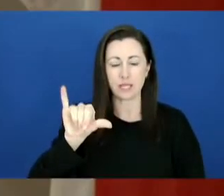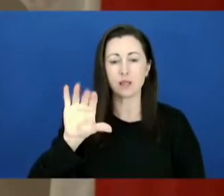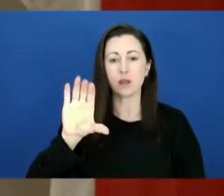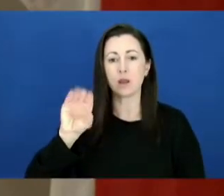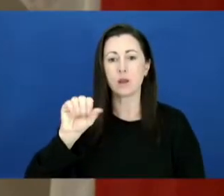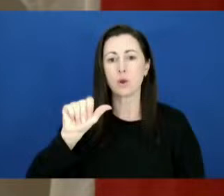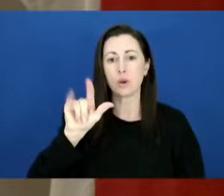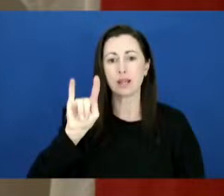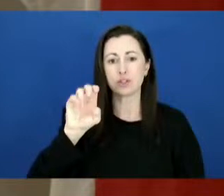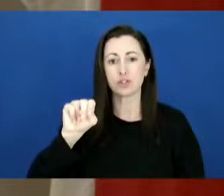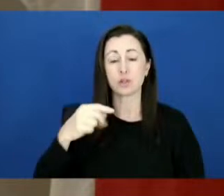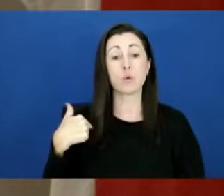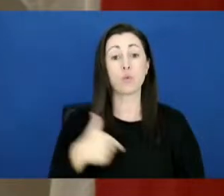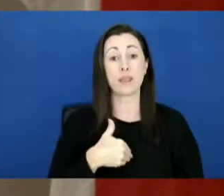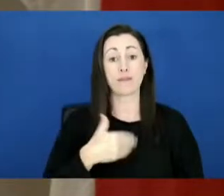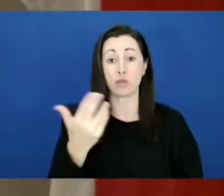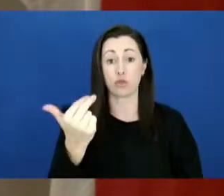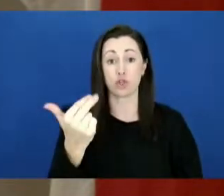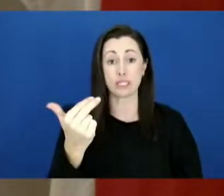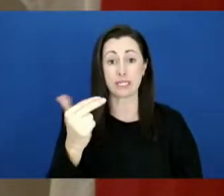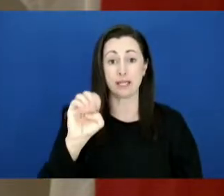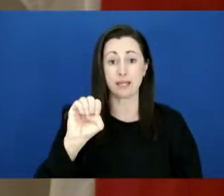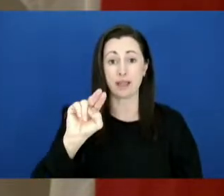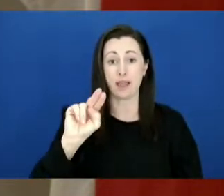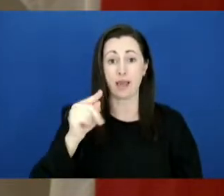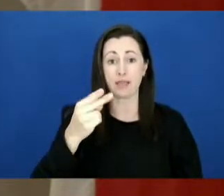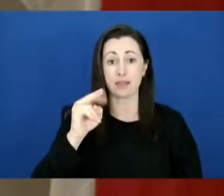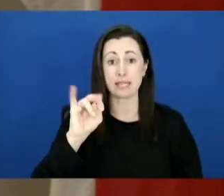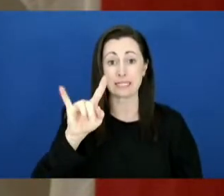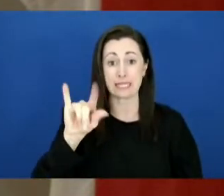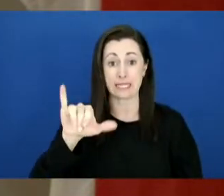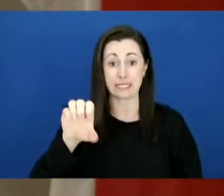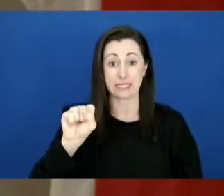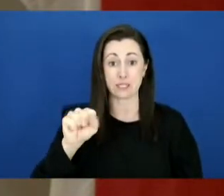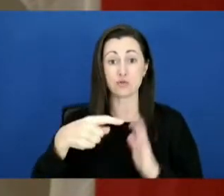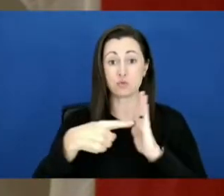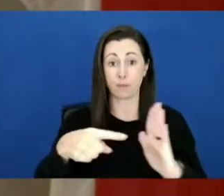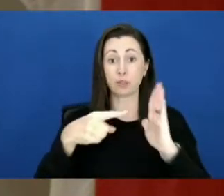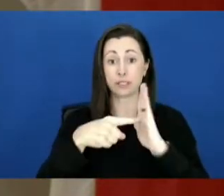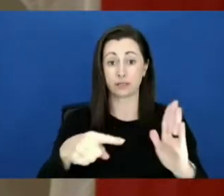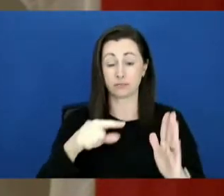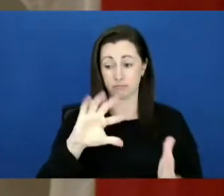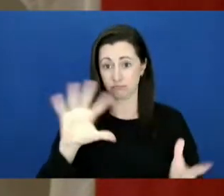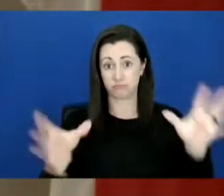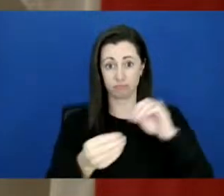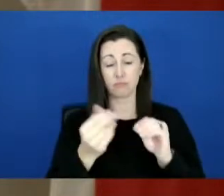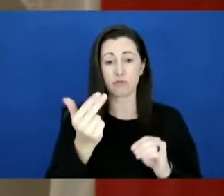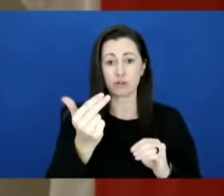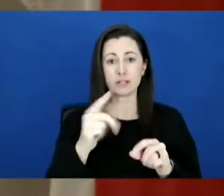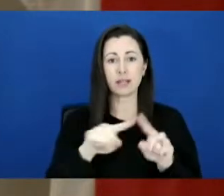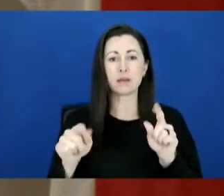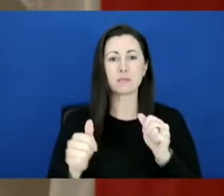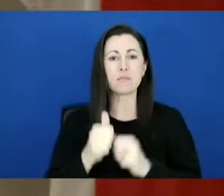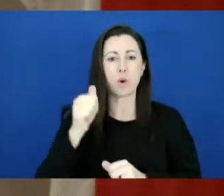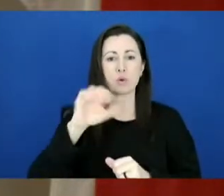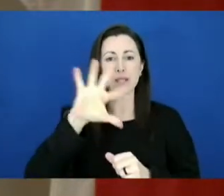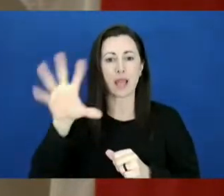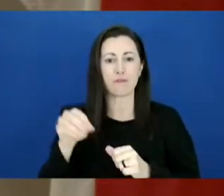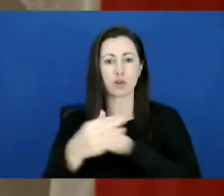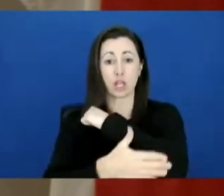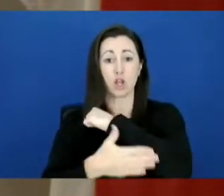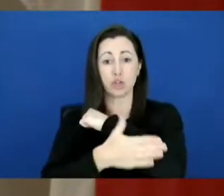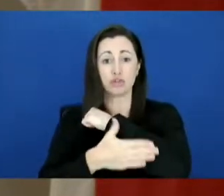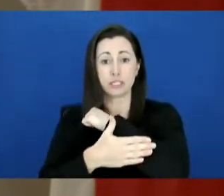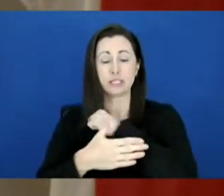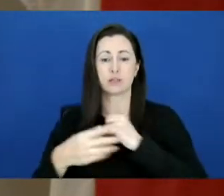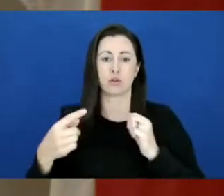INTERNATIONAL MINORITY COALITION